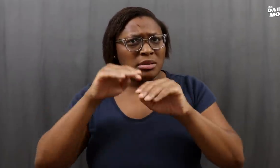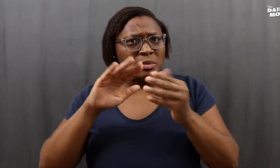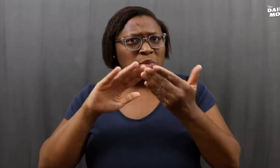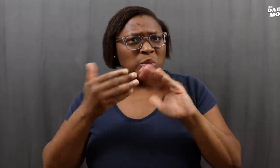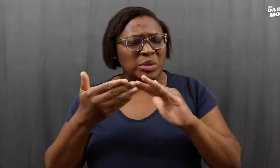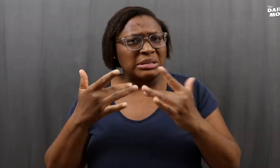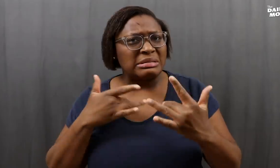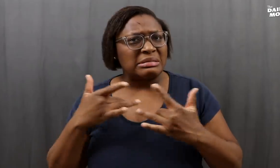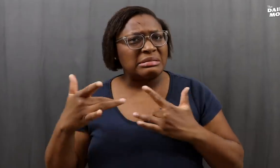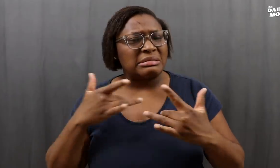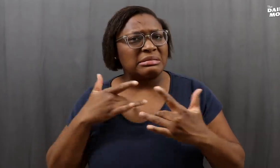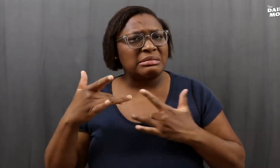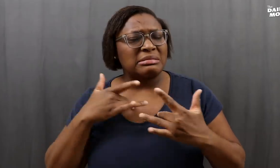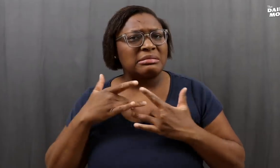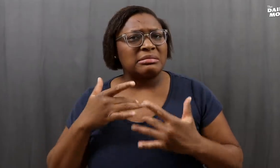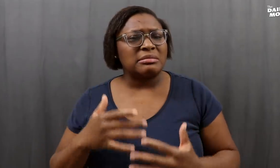in the community.